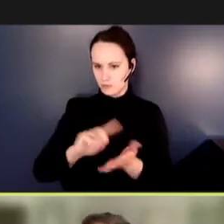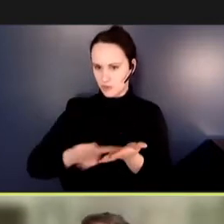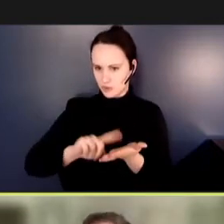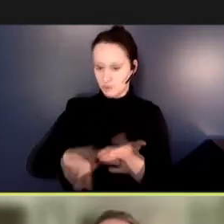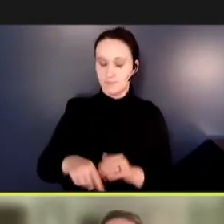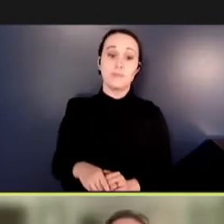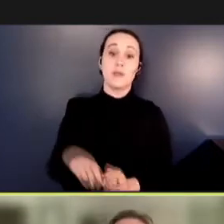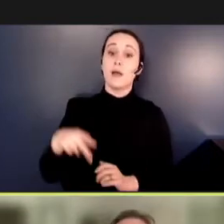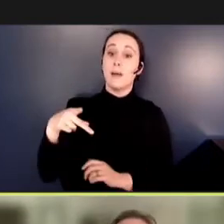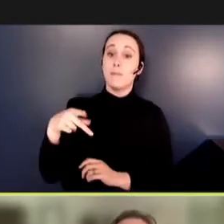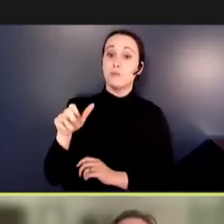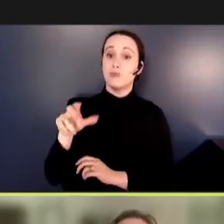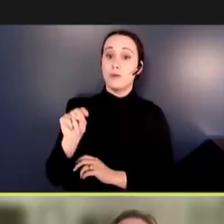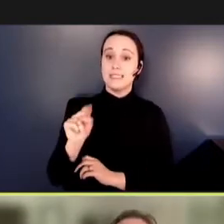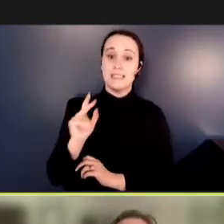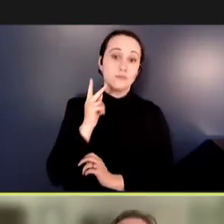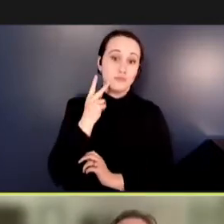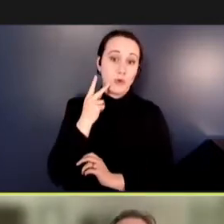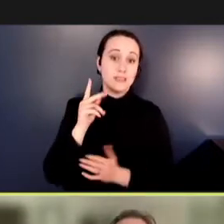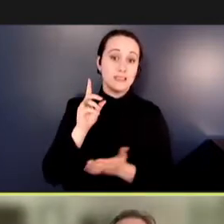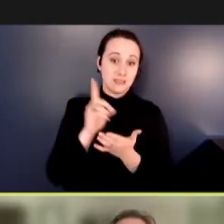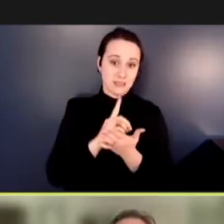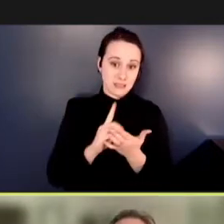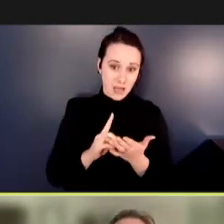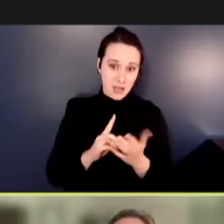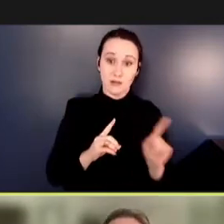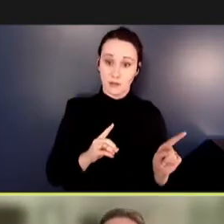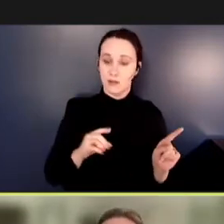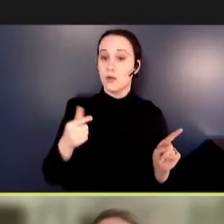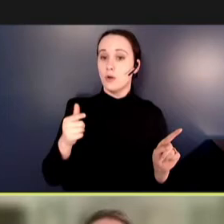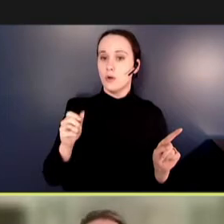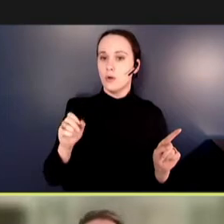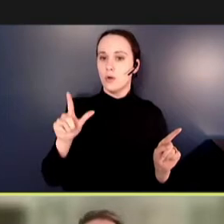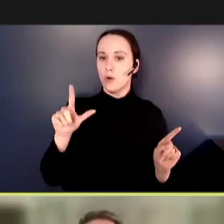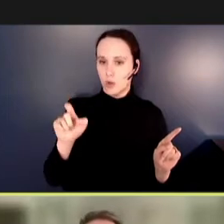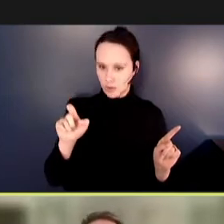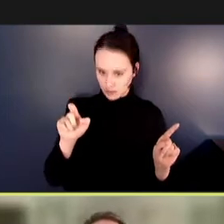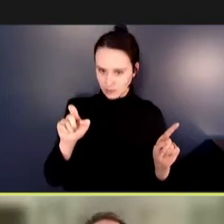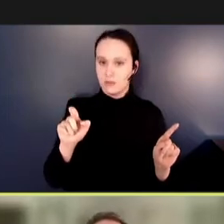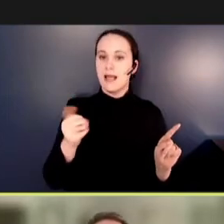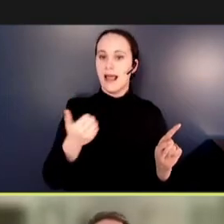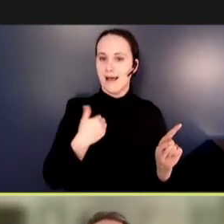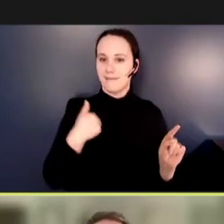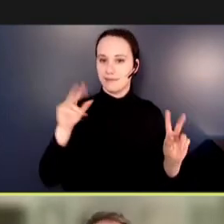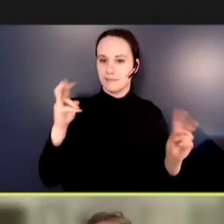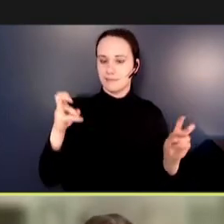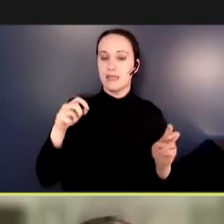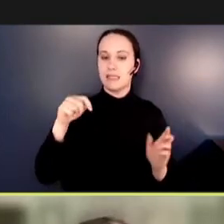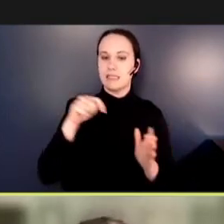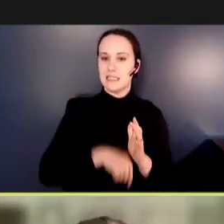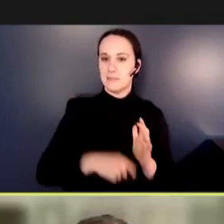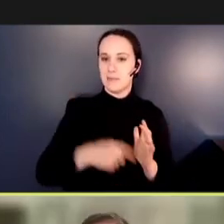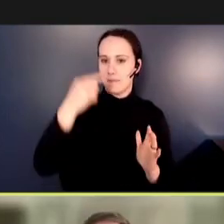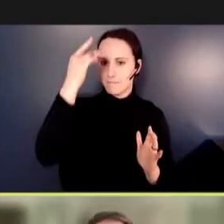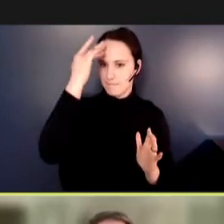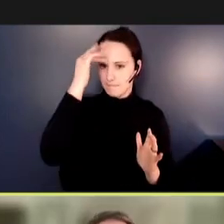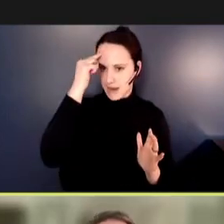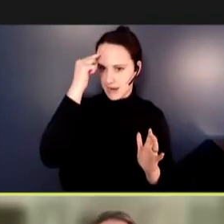and prediction area, Google's spin out DeepMind developed a program or algorithm called AlphaFold,